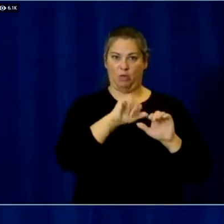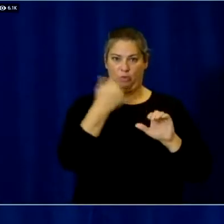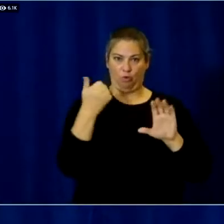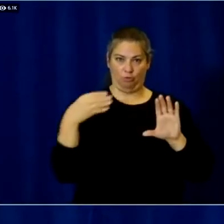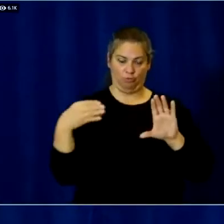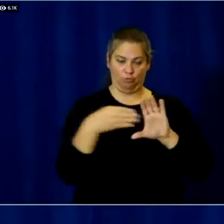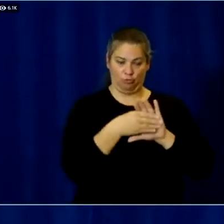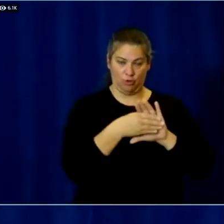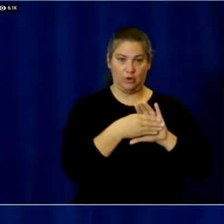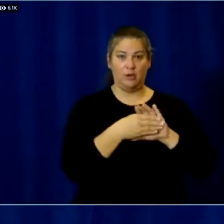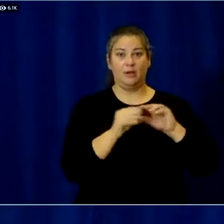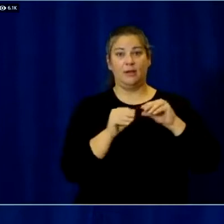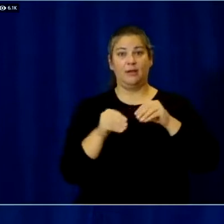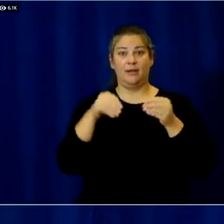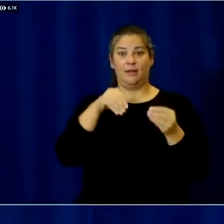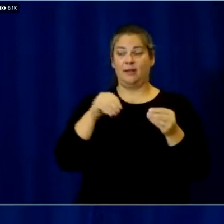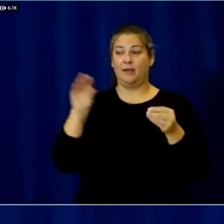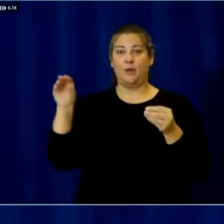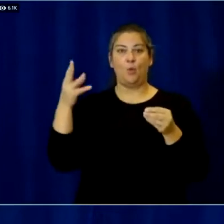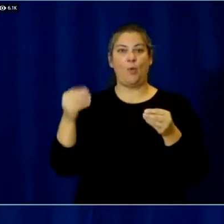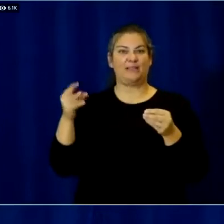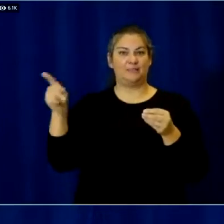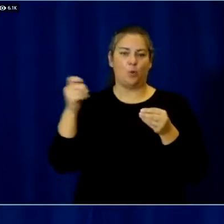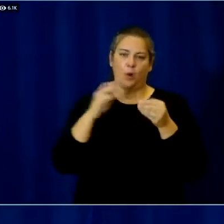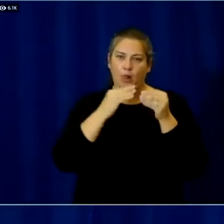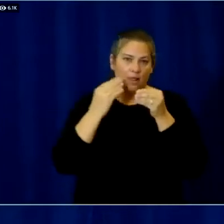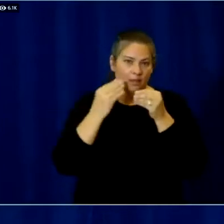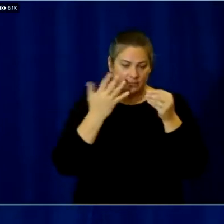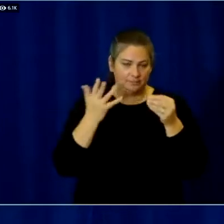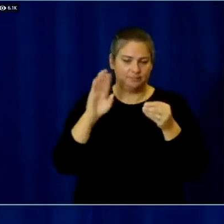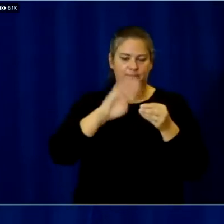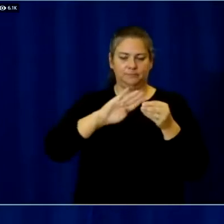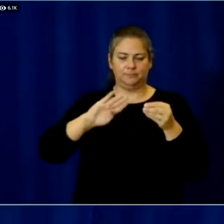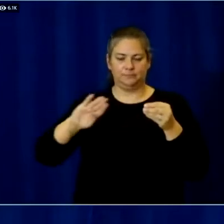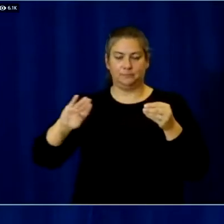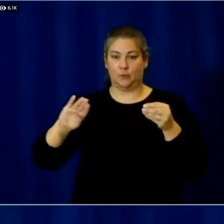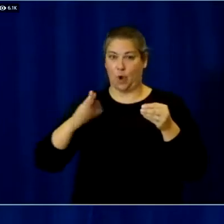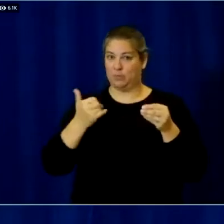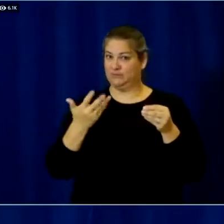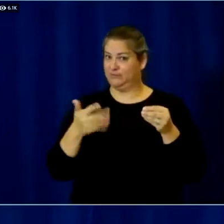You're almost done. One more thing. See this highlighted strip here. Voter must